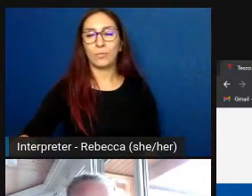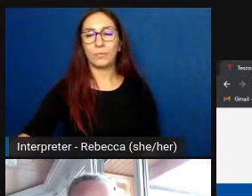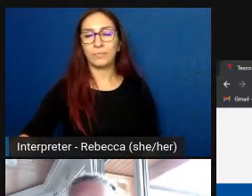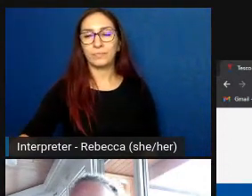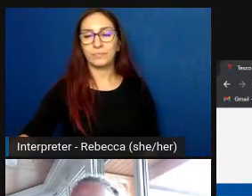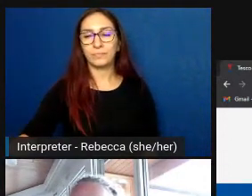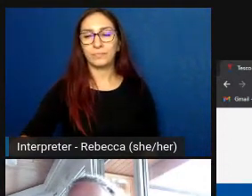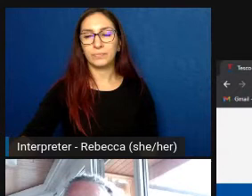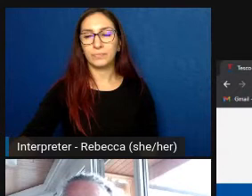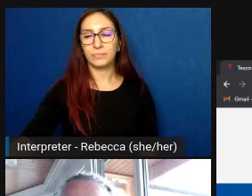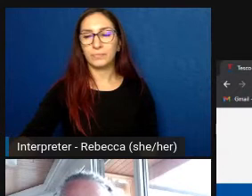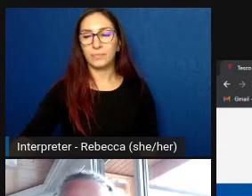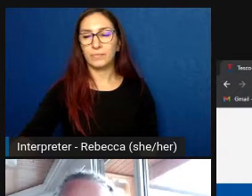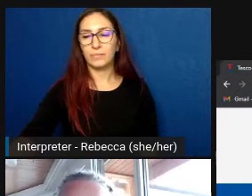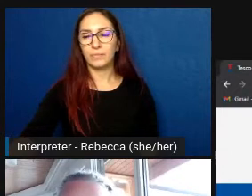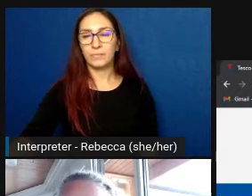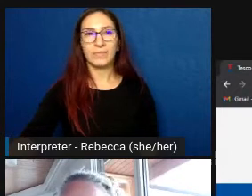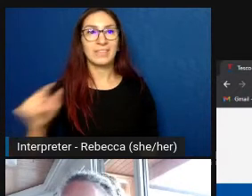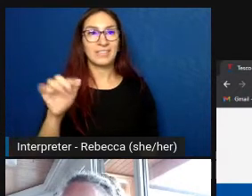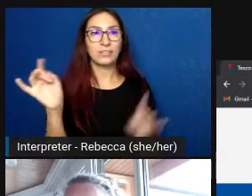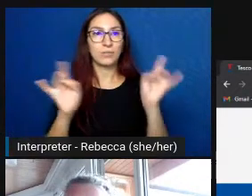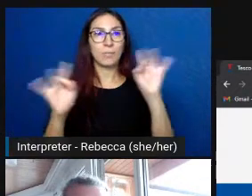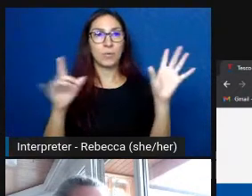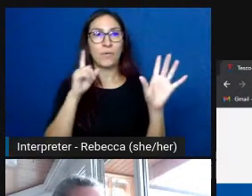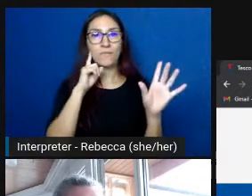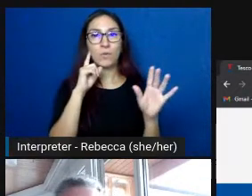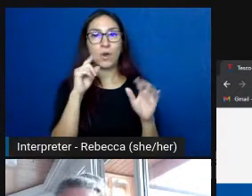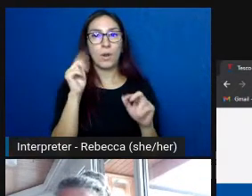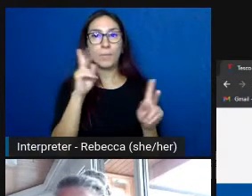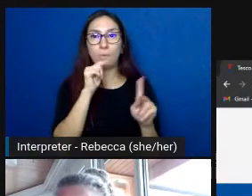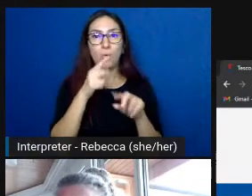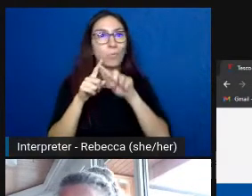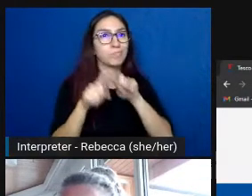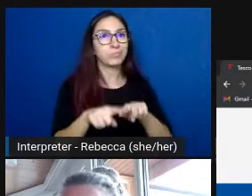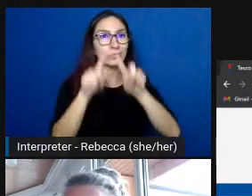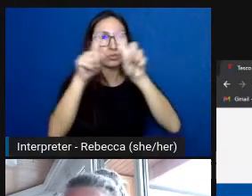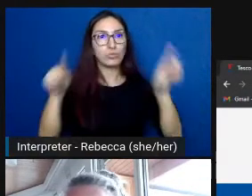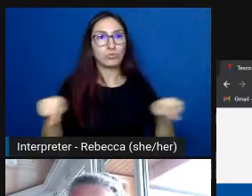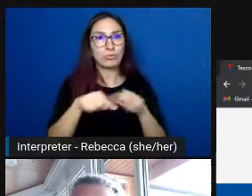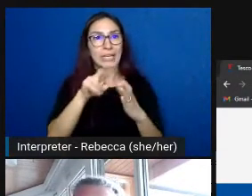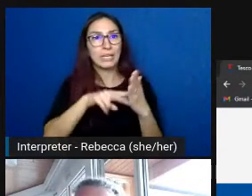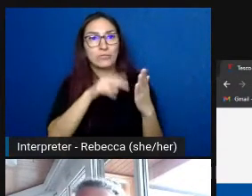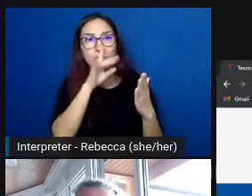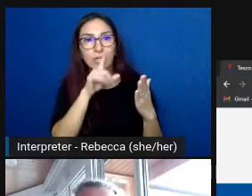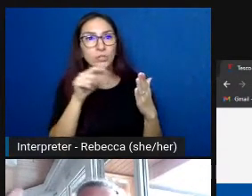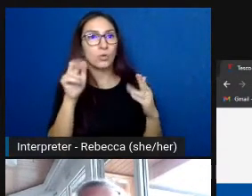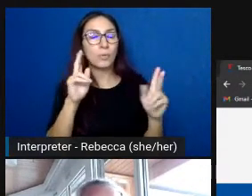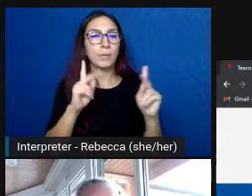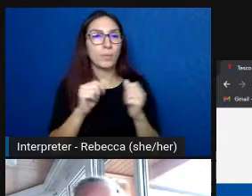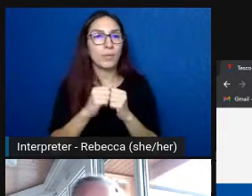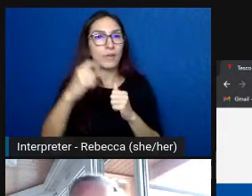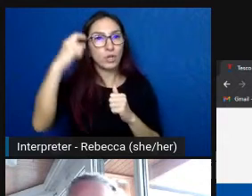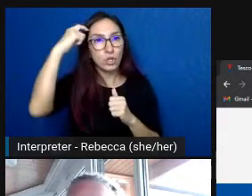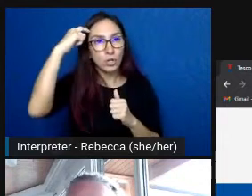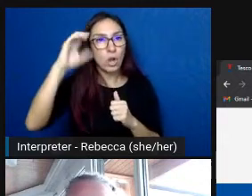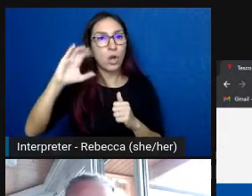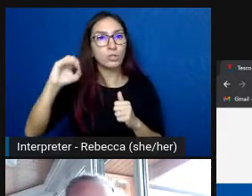and for people using screen readers and for people with cognitive issues like I do, I am ADHD on steroids every day.